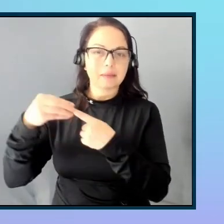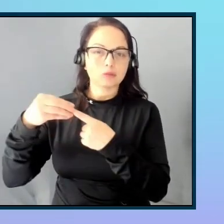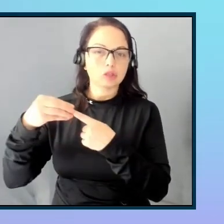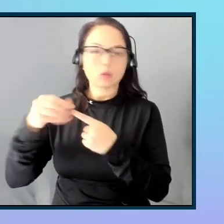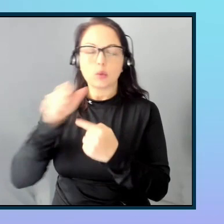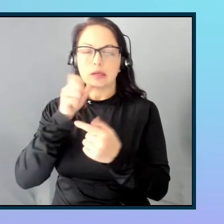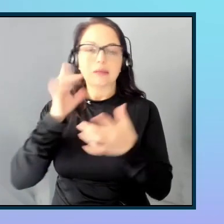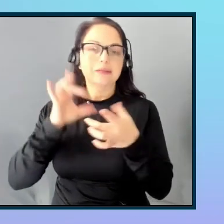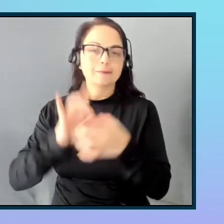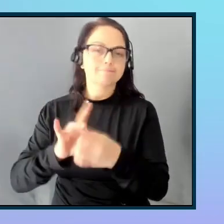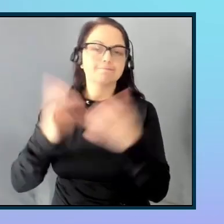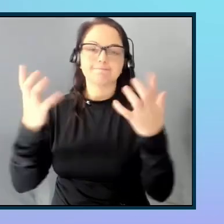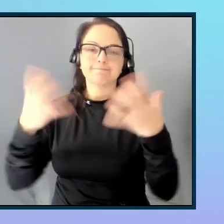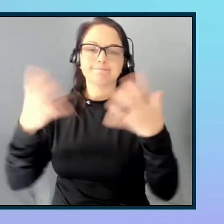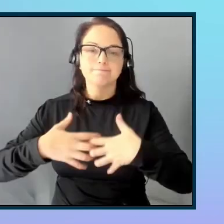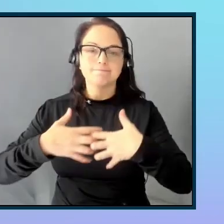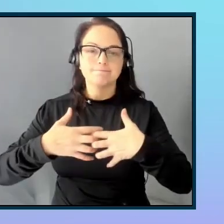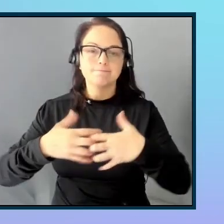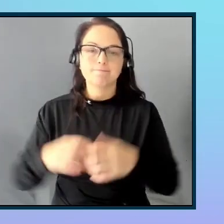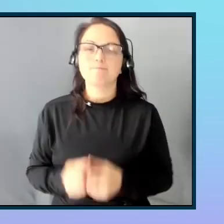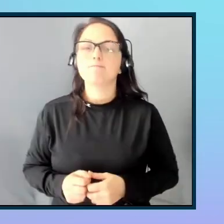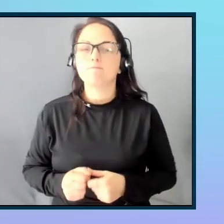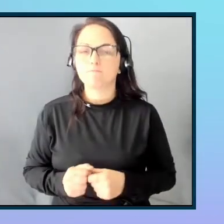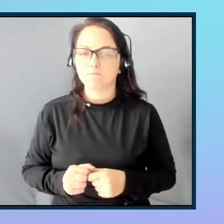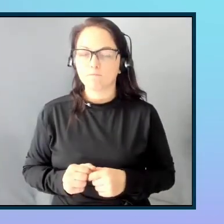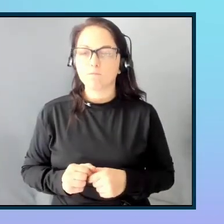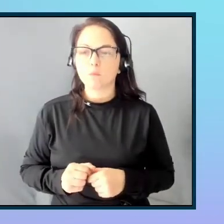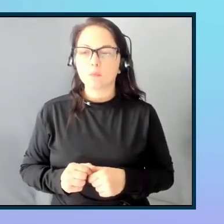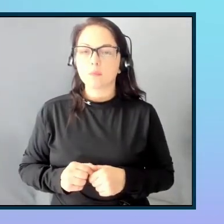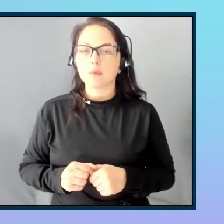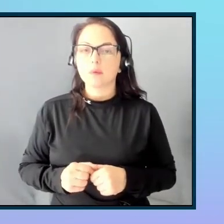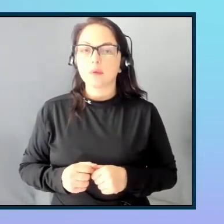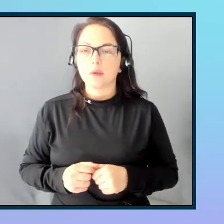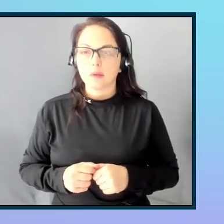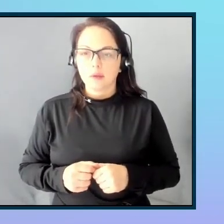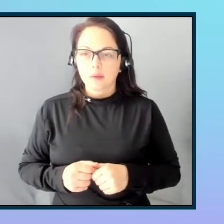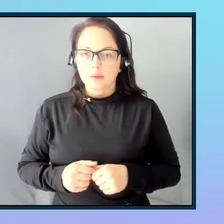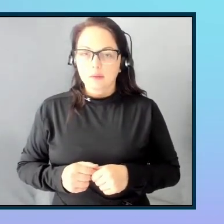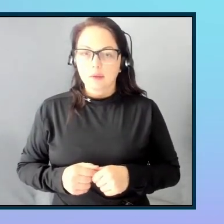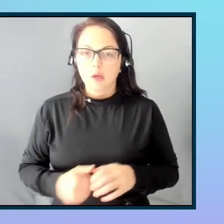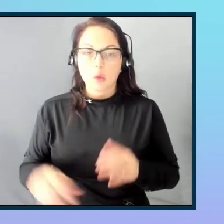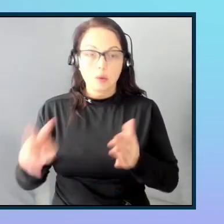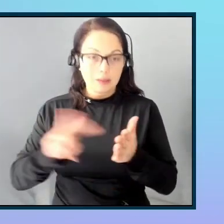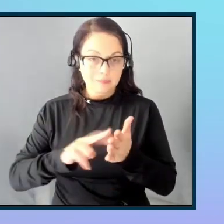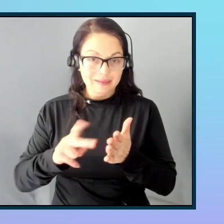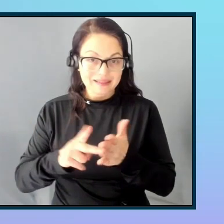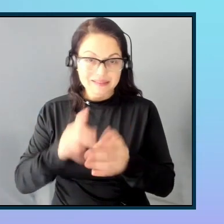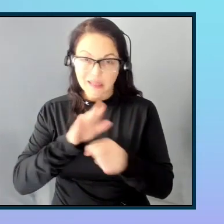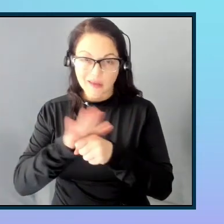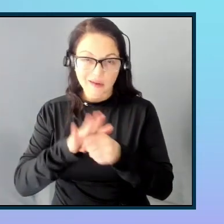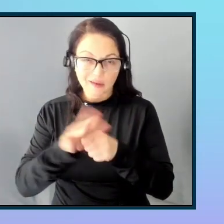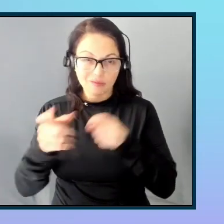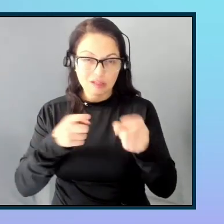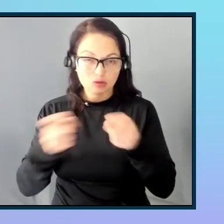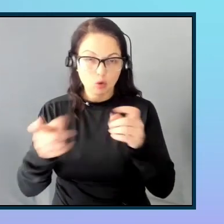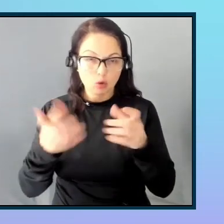where it just doesn't quite fit in where it means not enough controls can fit into the user interface